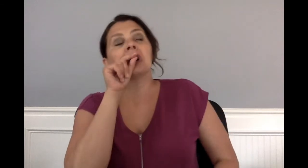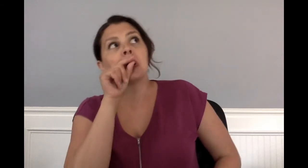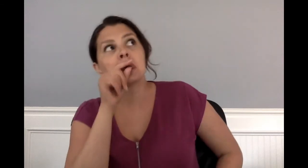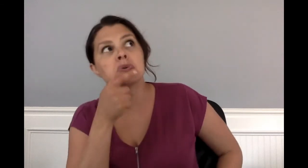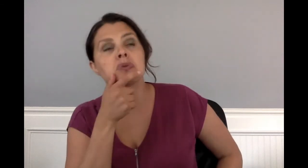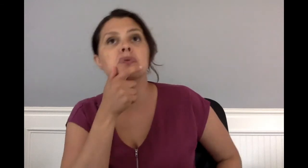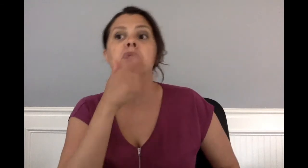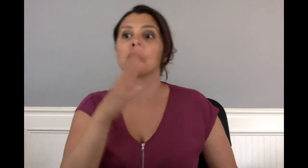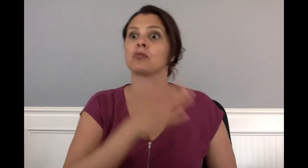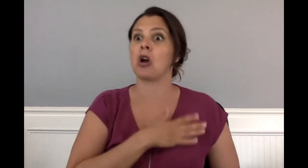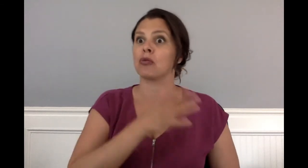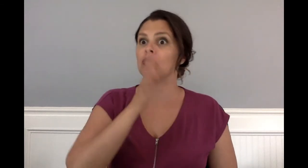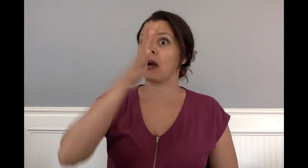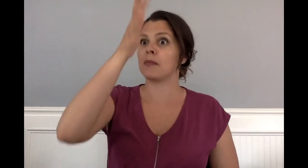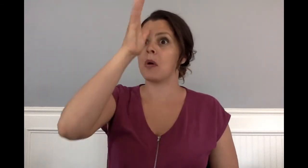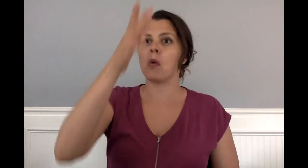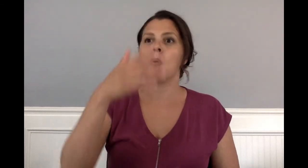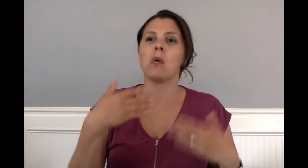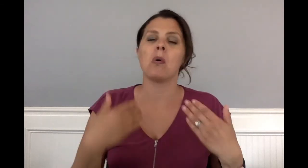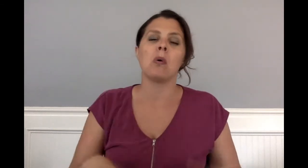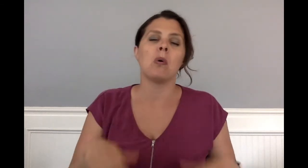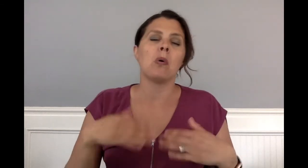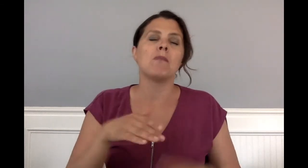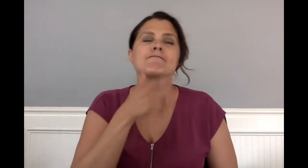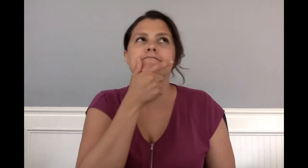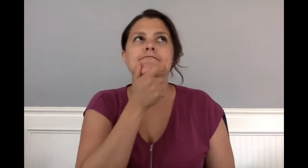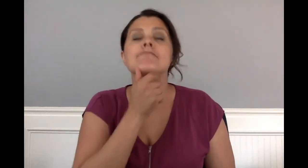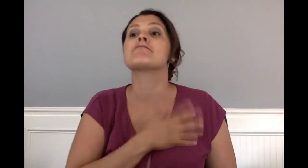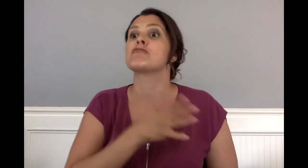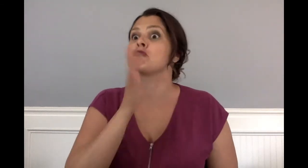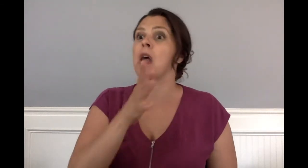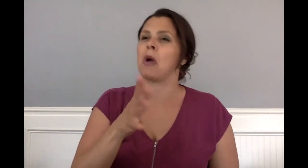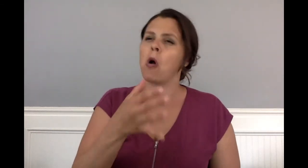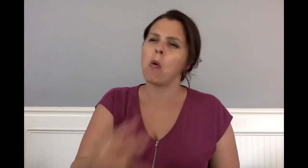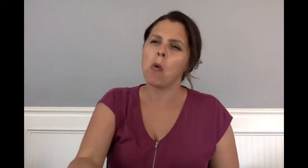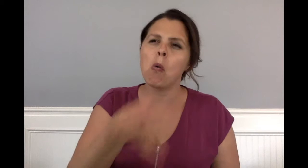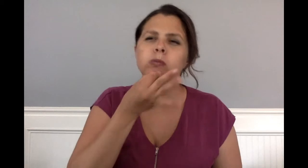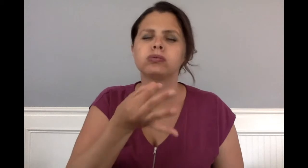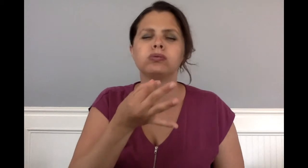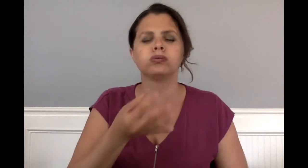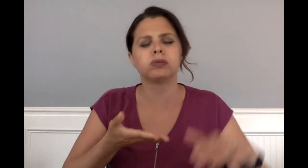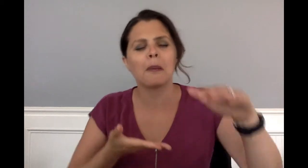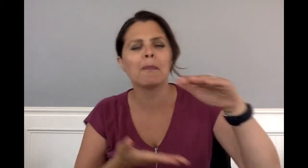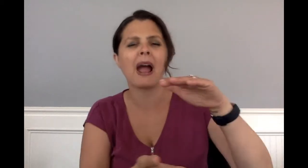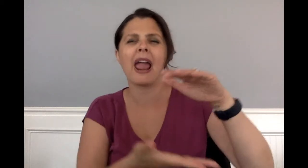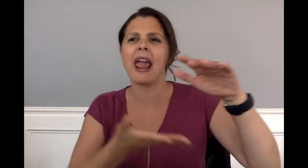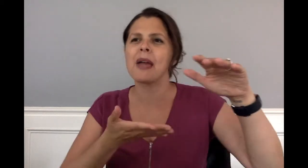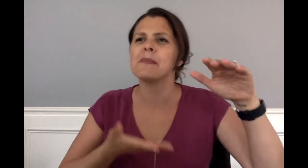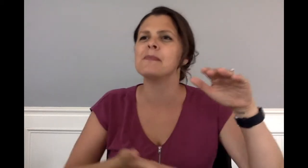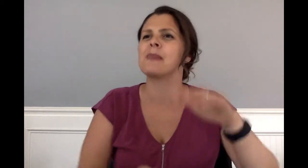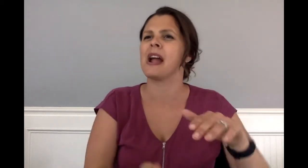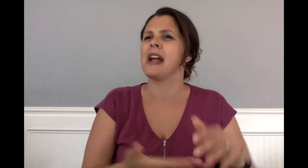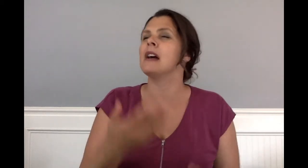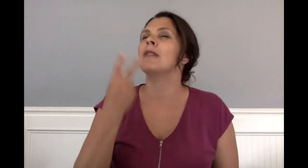“Well, my grandmother was the most marvelous baker.